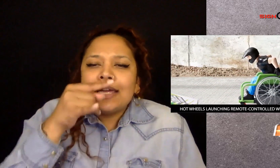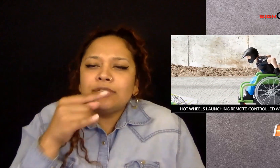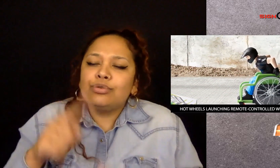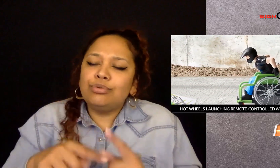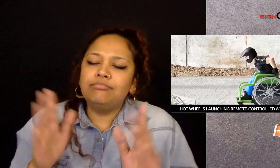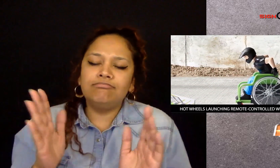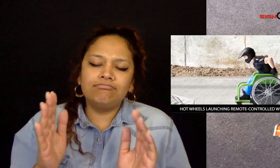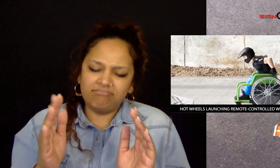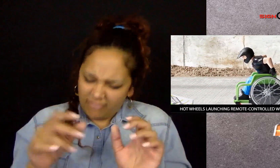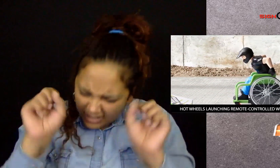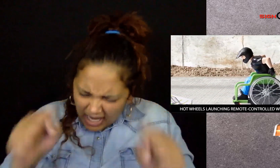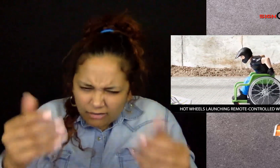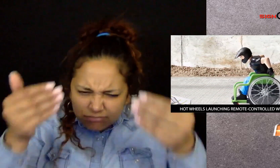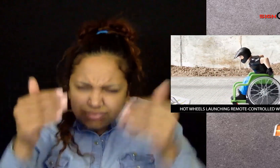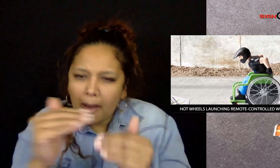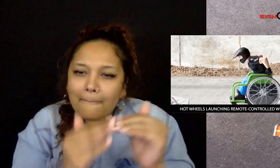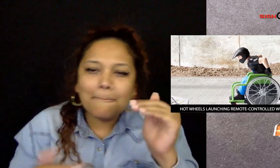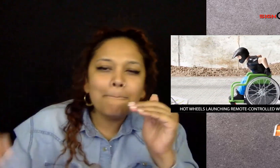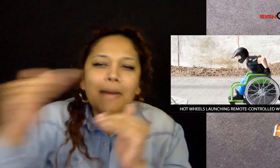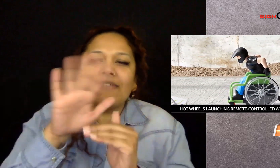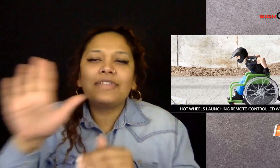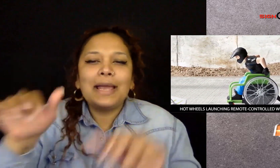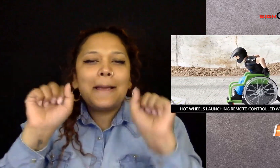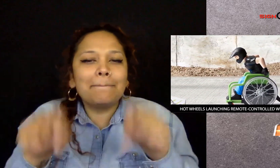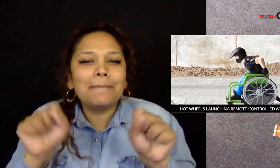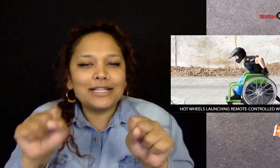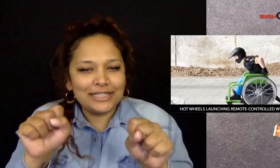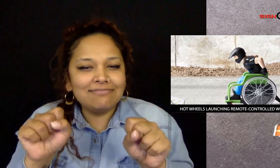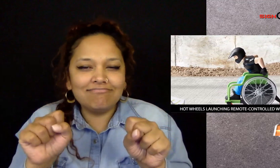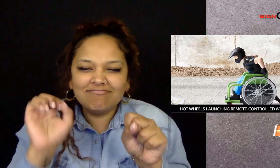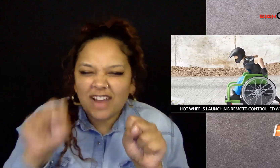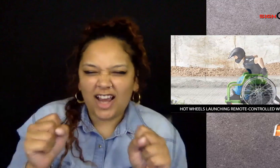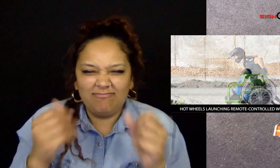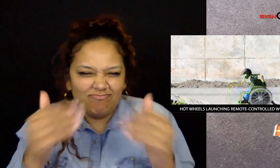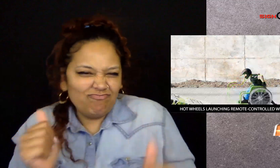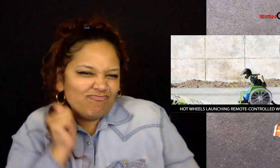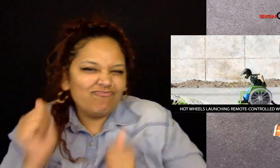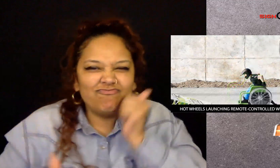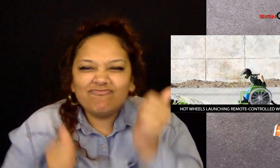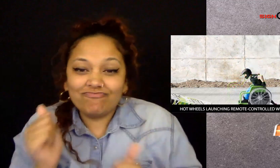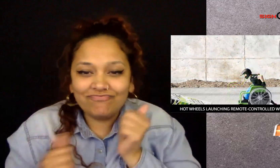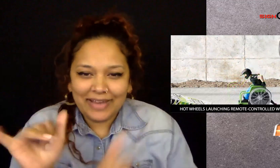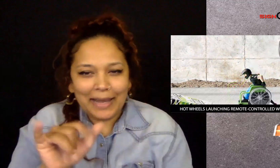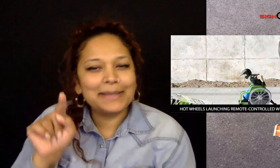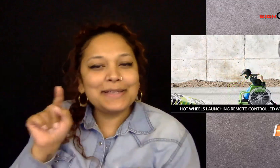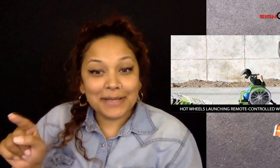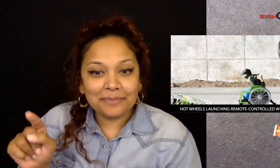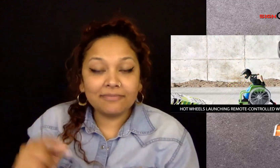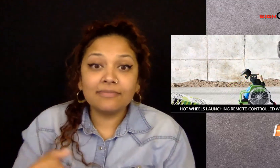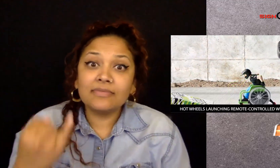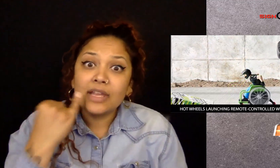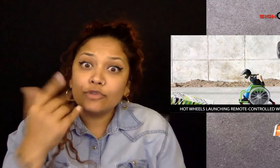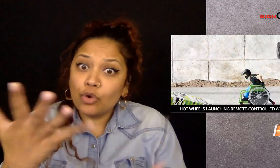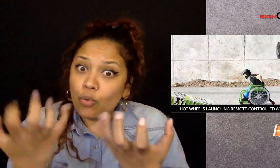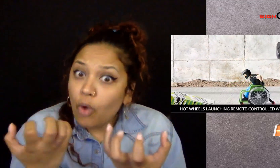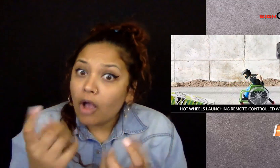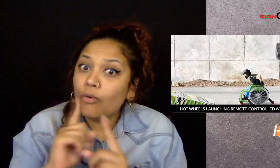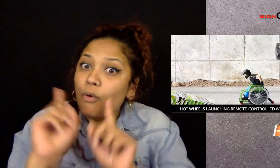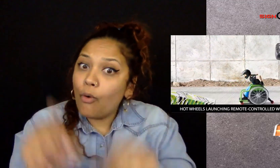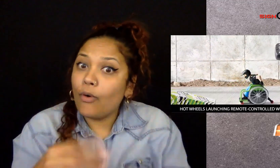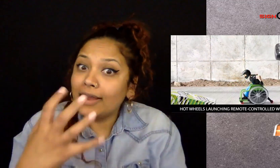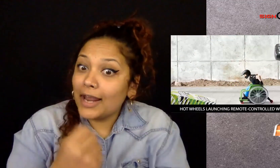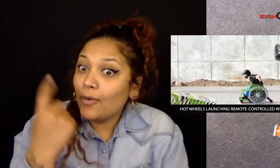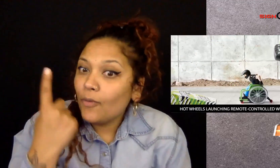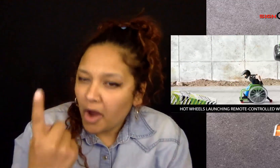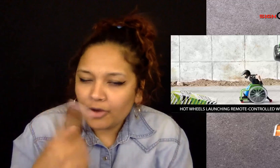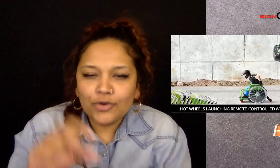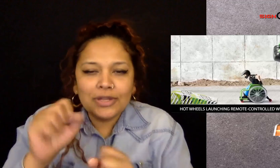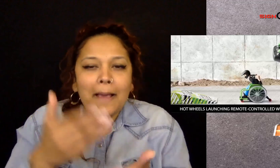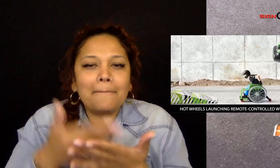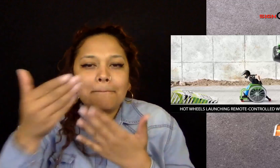will inspire kids to push past perceived limitations if you want to order one you can buy it on